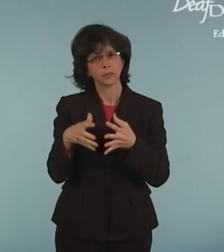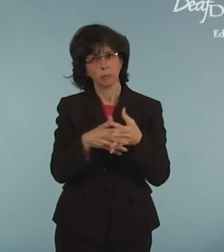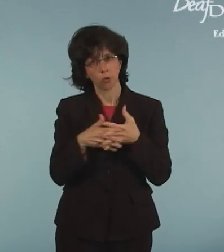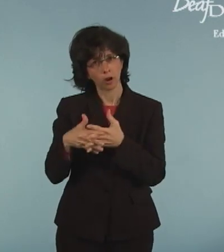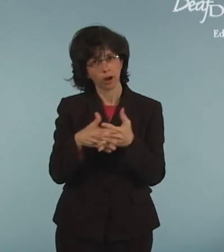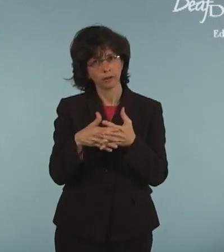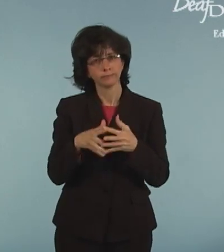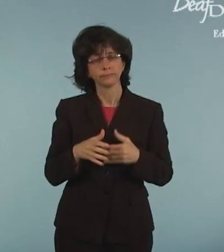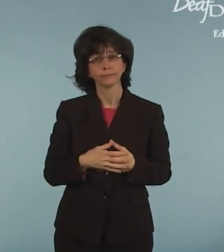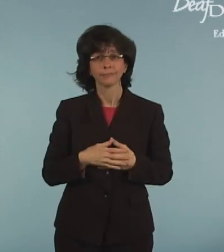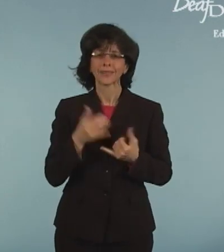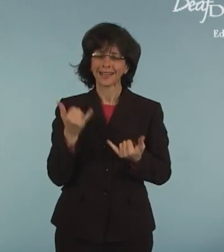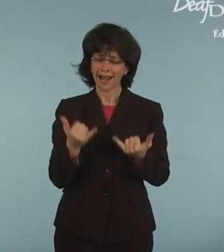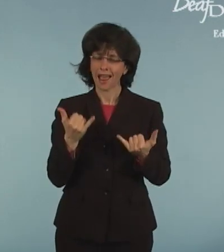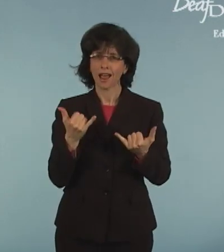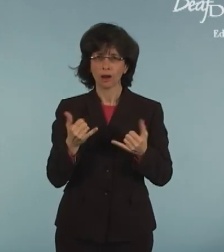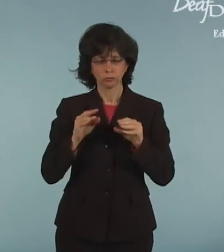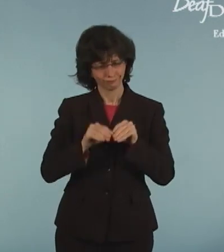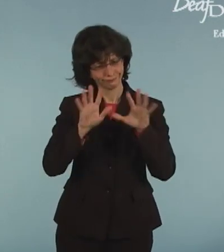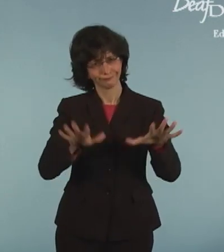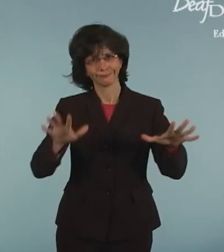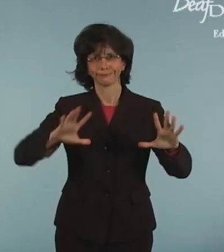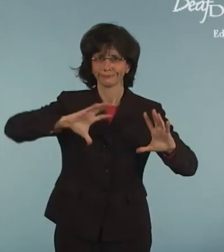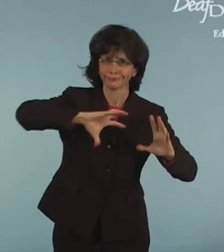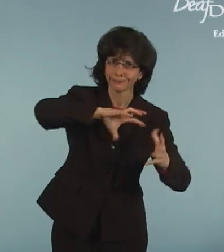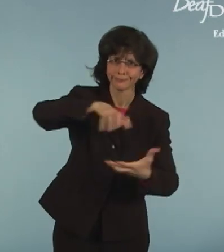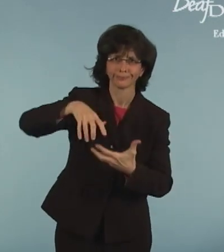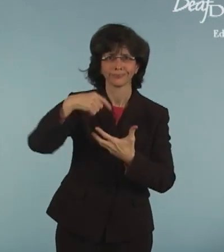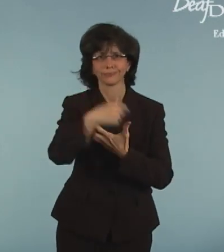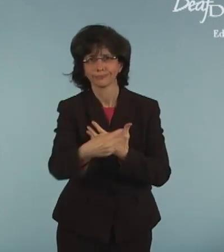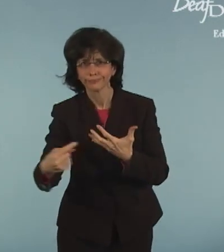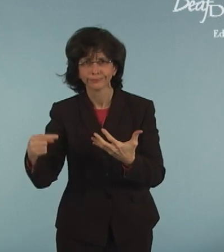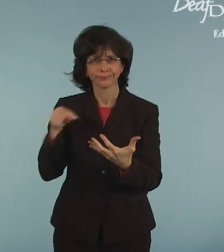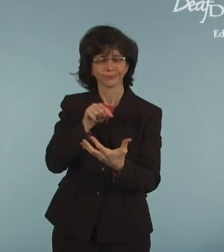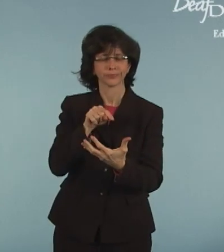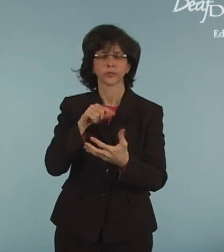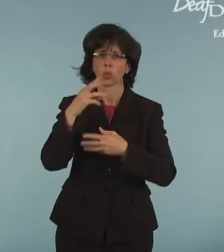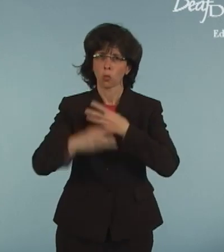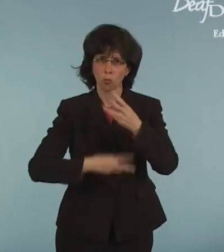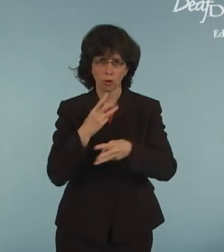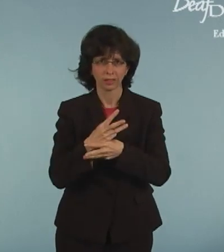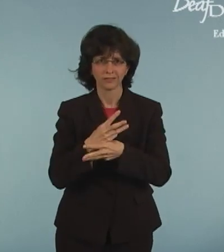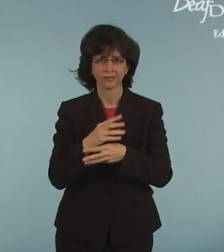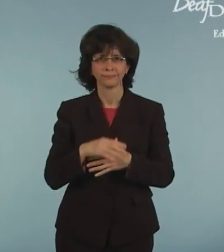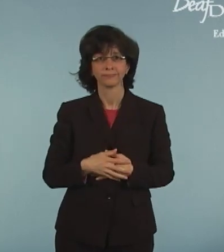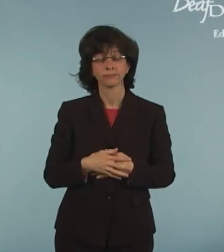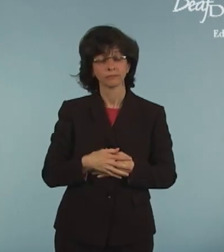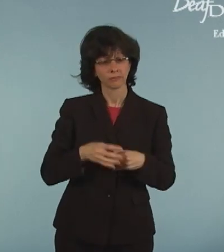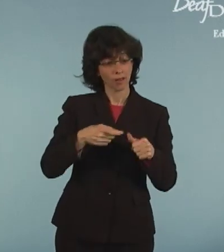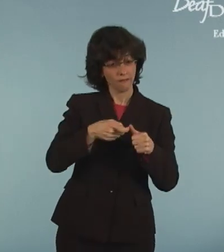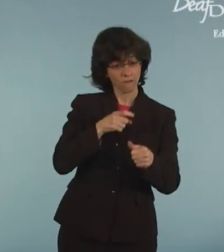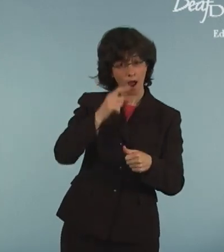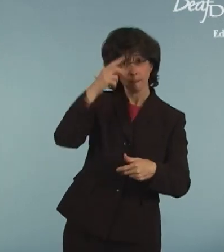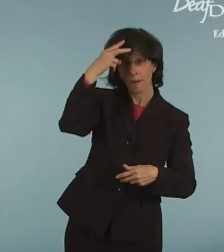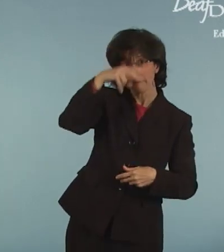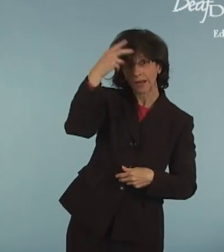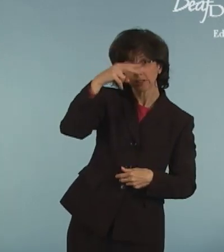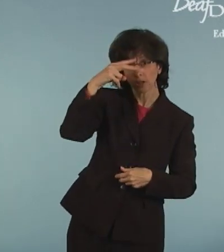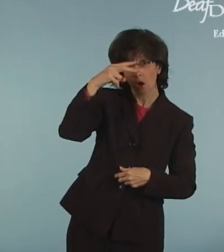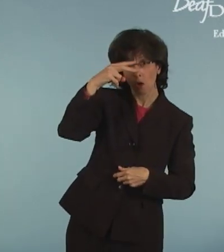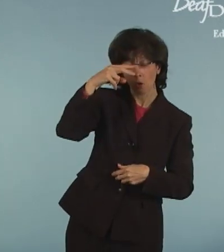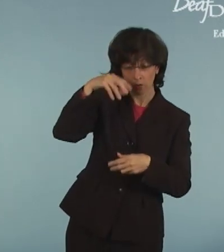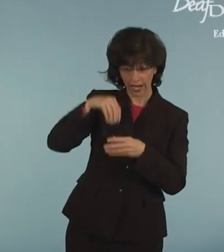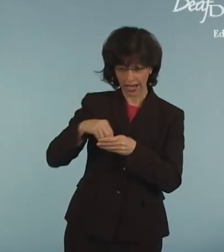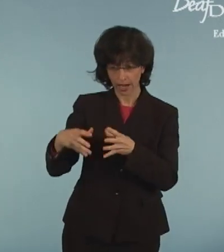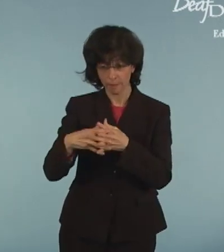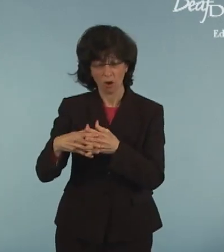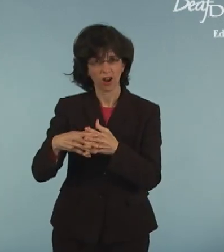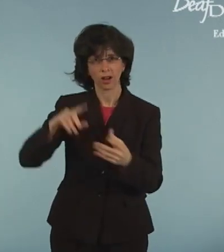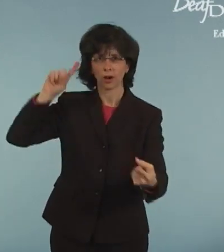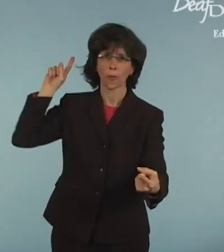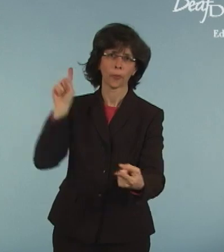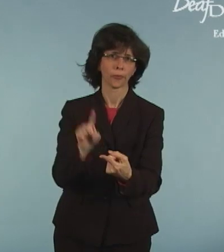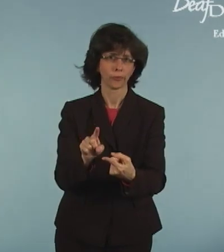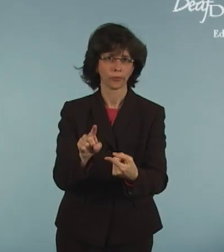It has been in the United States since April of 2009 and now it has spread around the world.